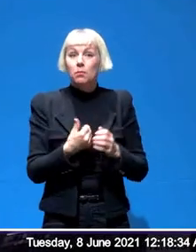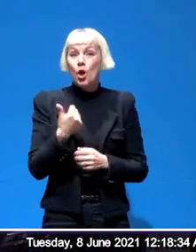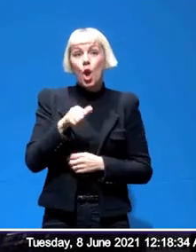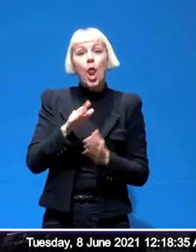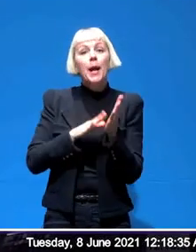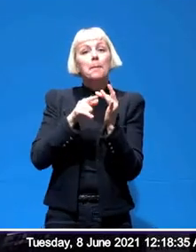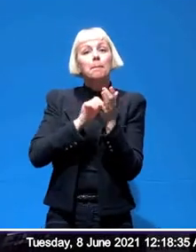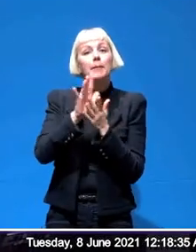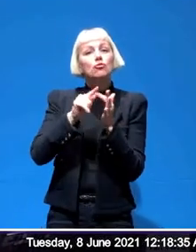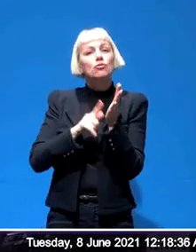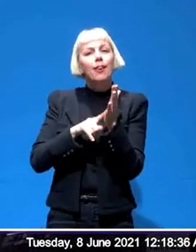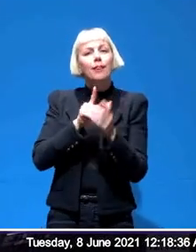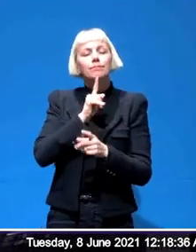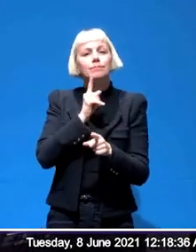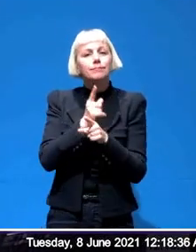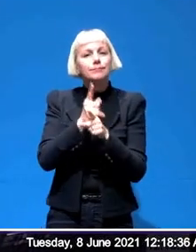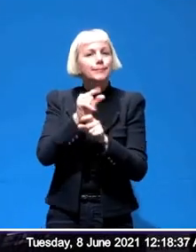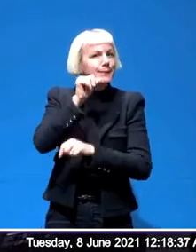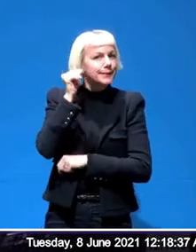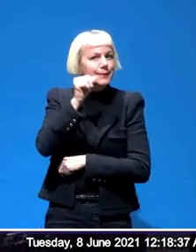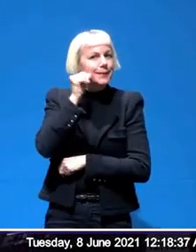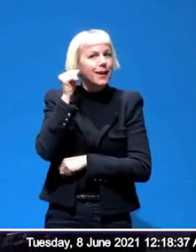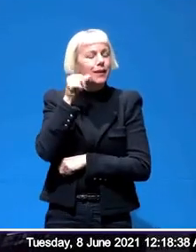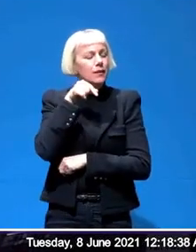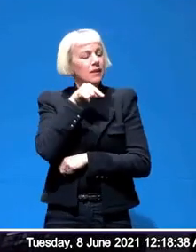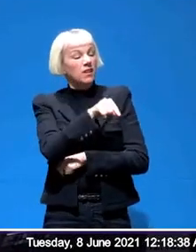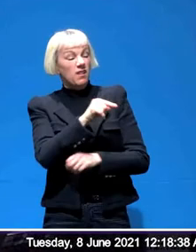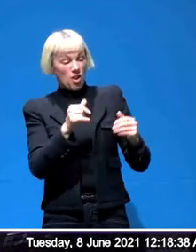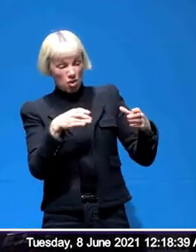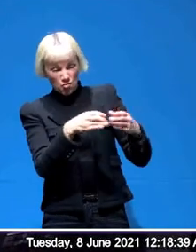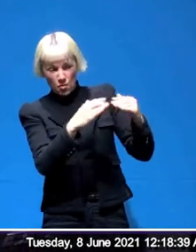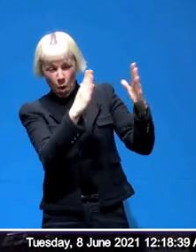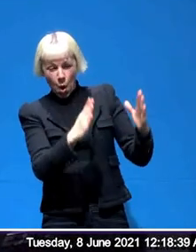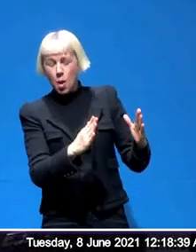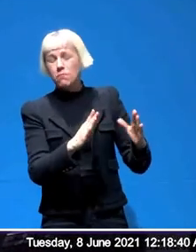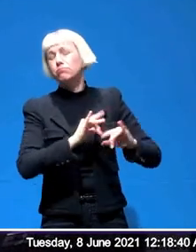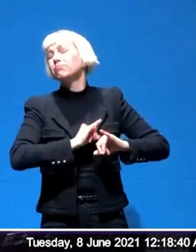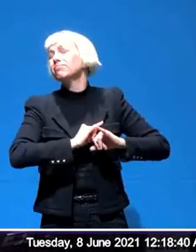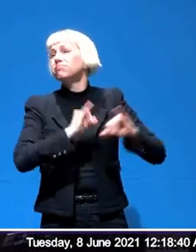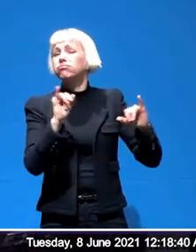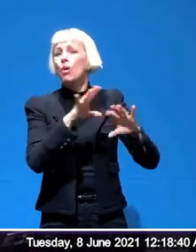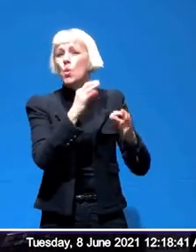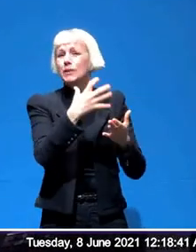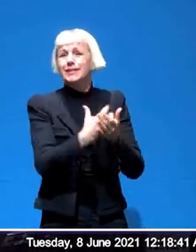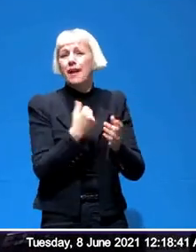is toxic, and people are not, people are not safe at the moment.